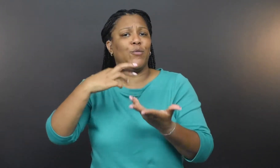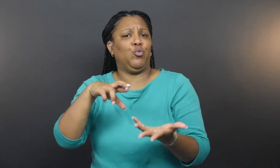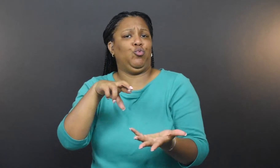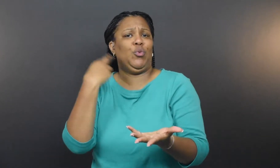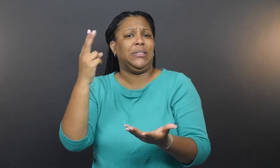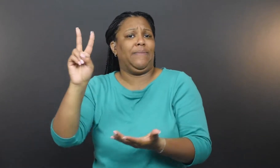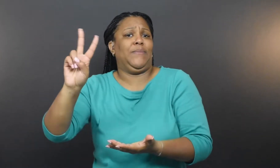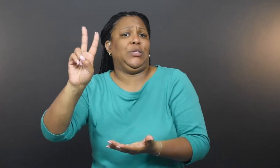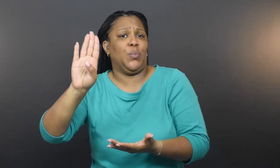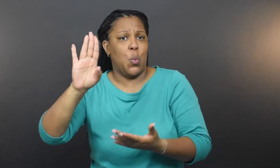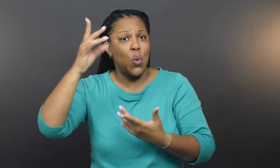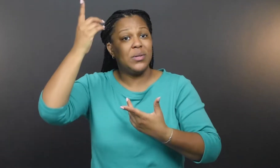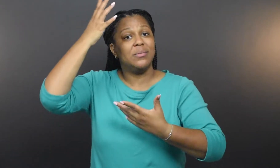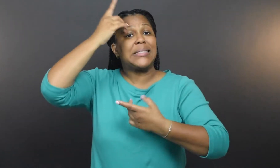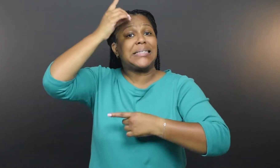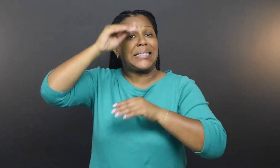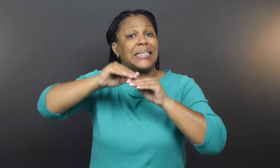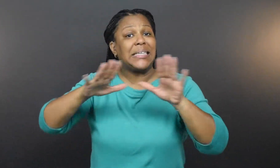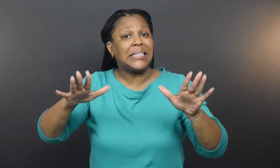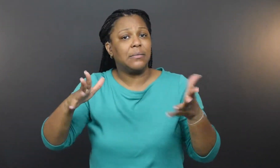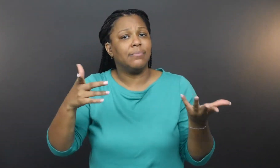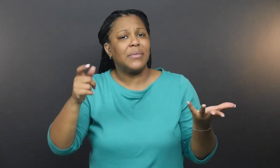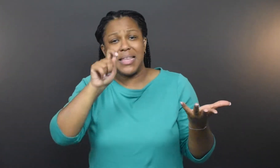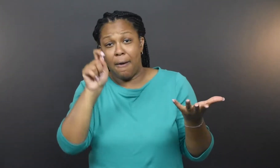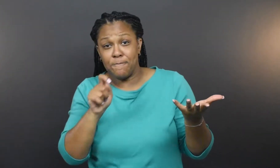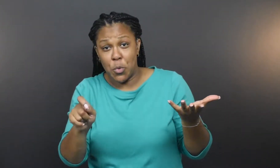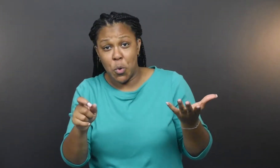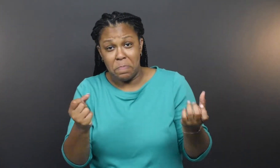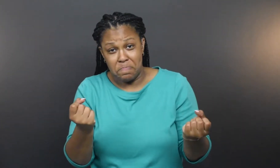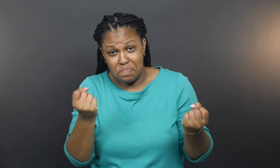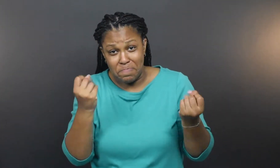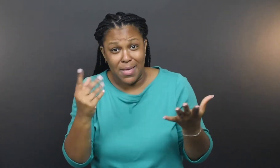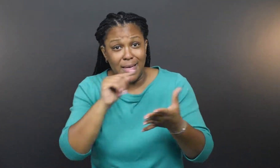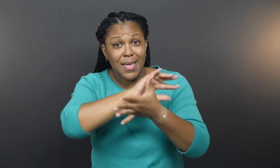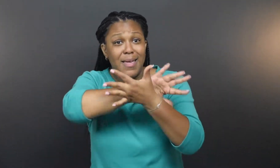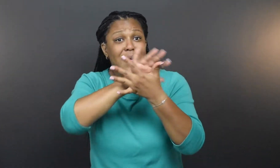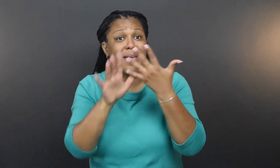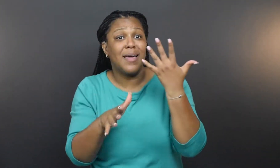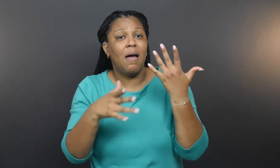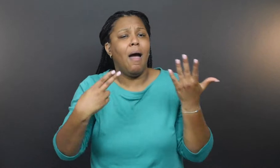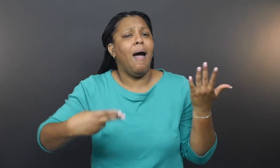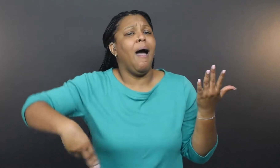diseases are therefore multifactorial and highly influenced by climate.